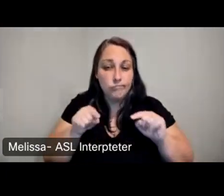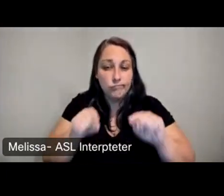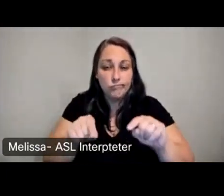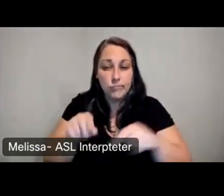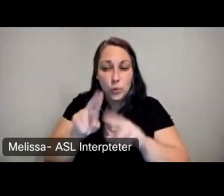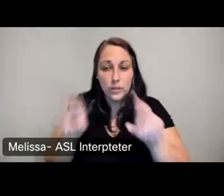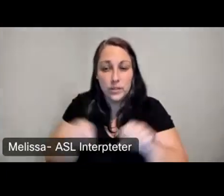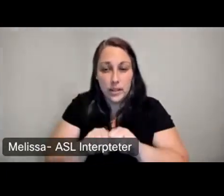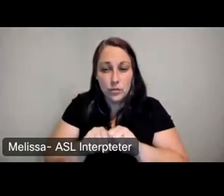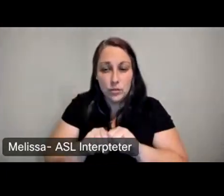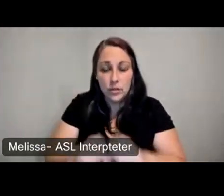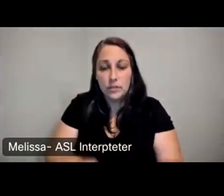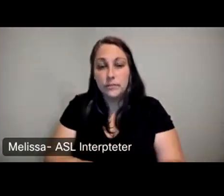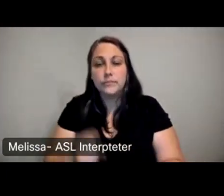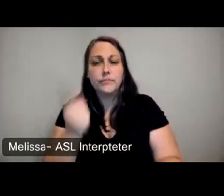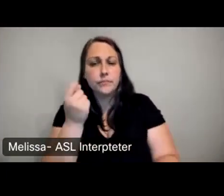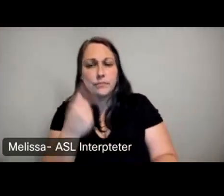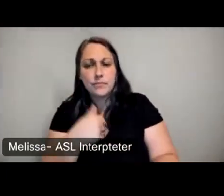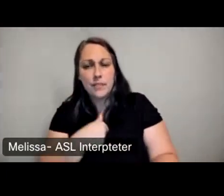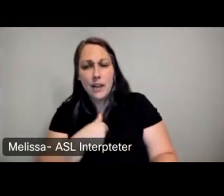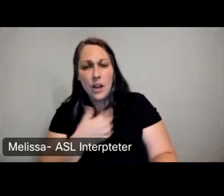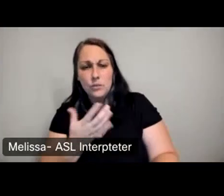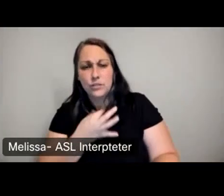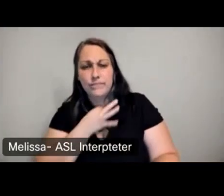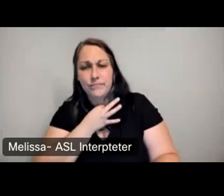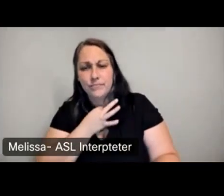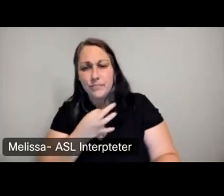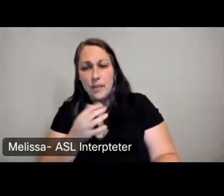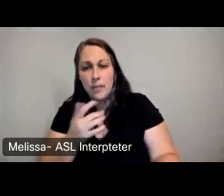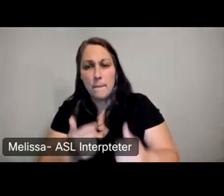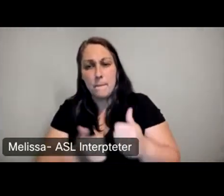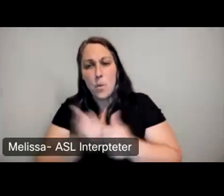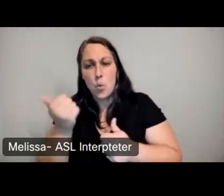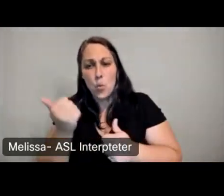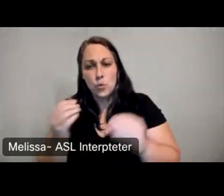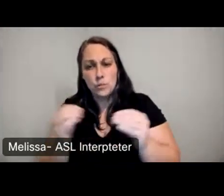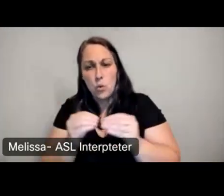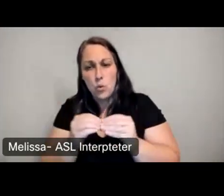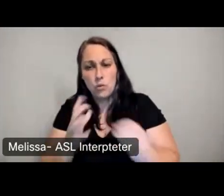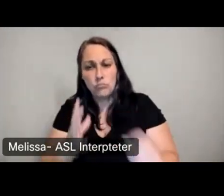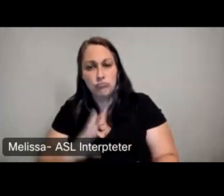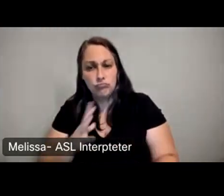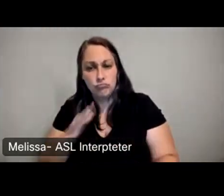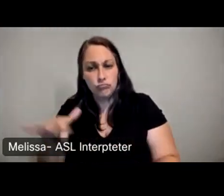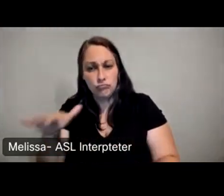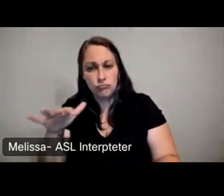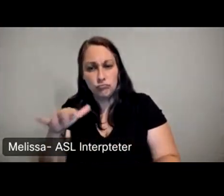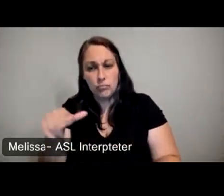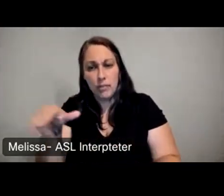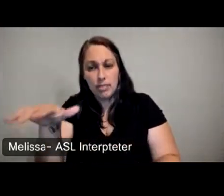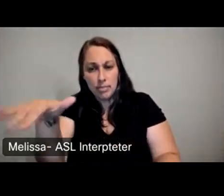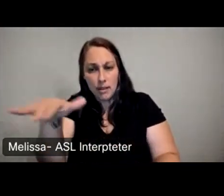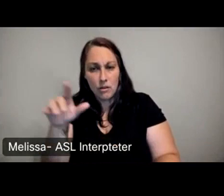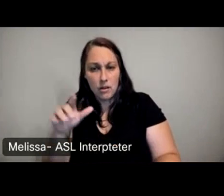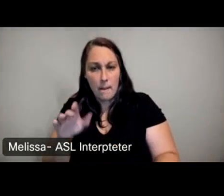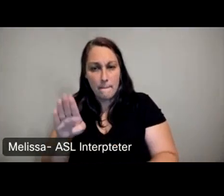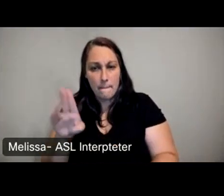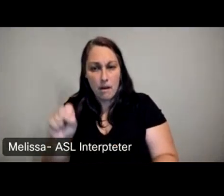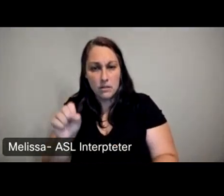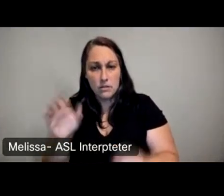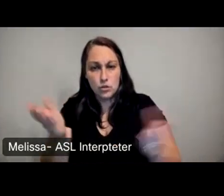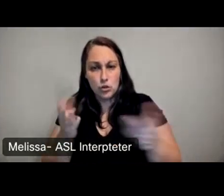was wondering why the most affluent communities in DC uh have bus service until midnight on every